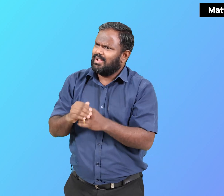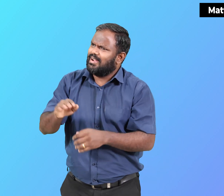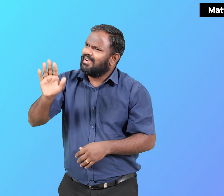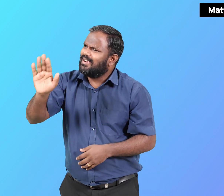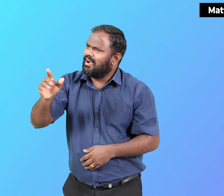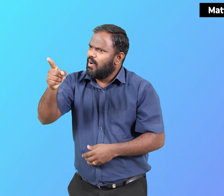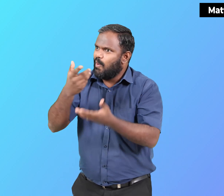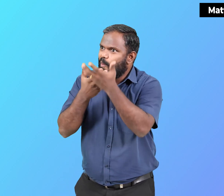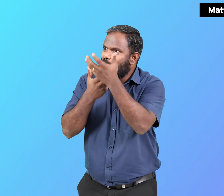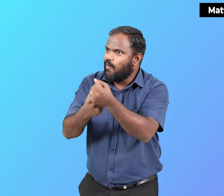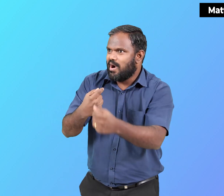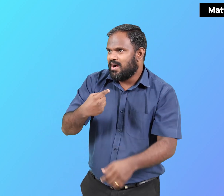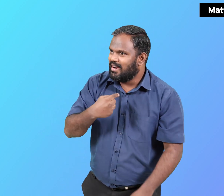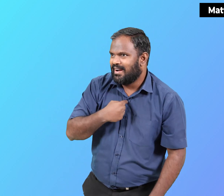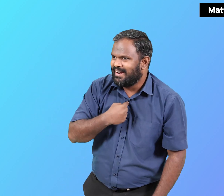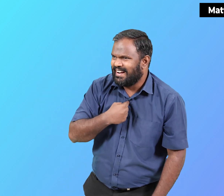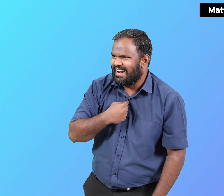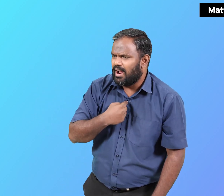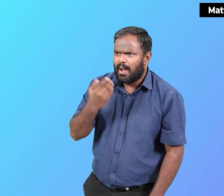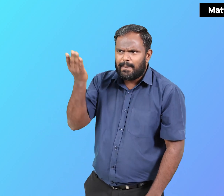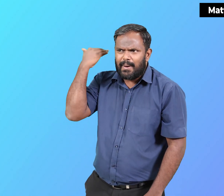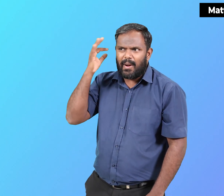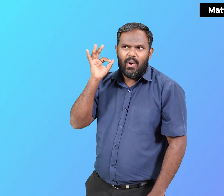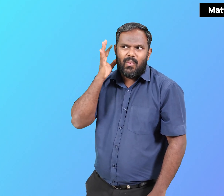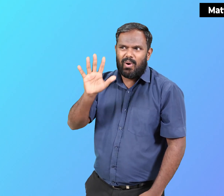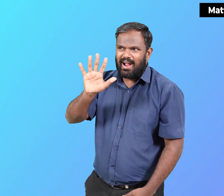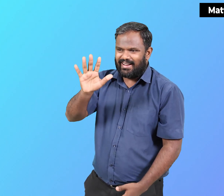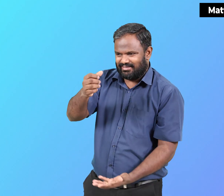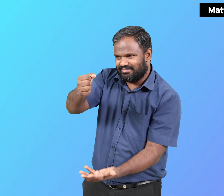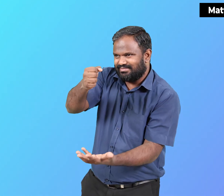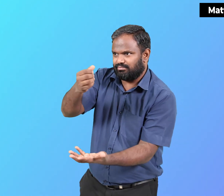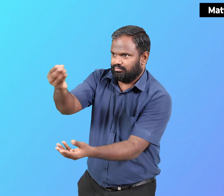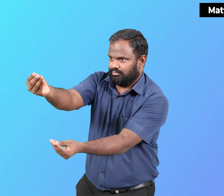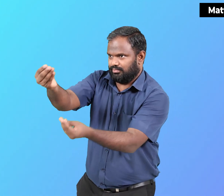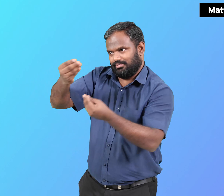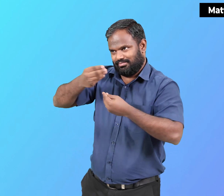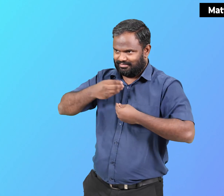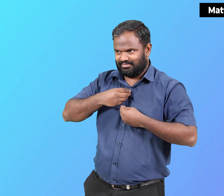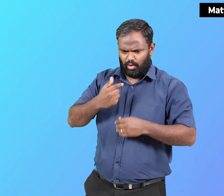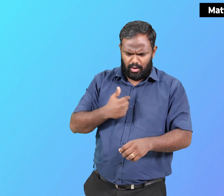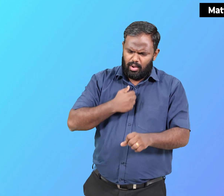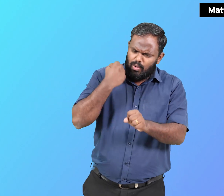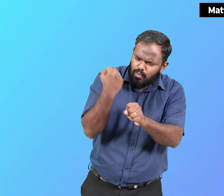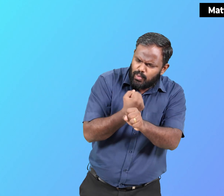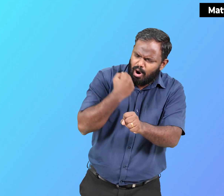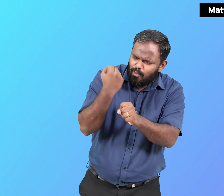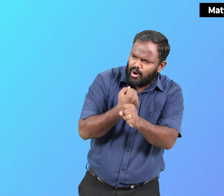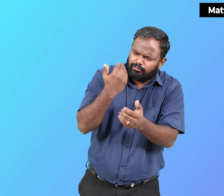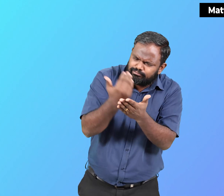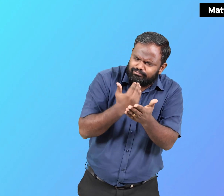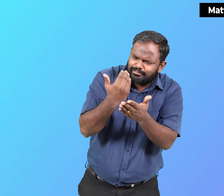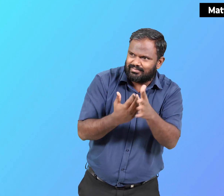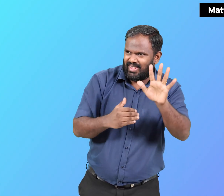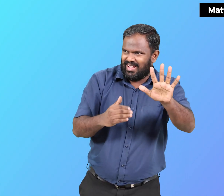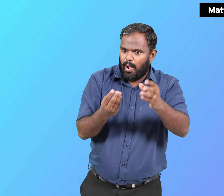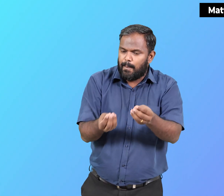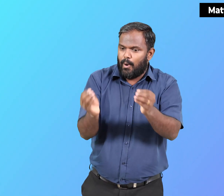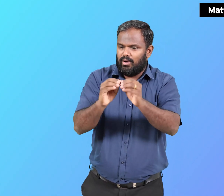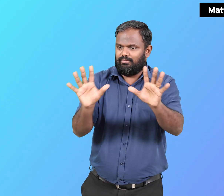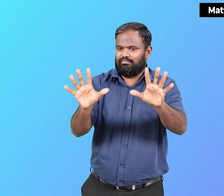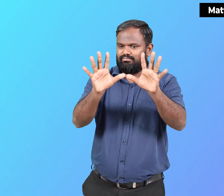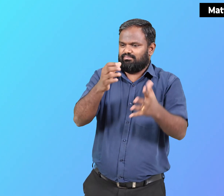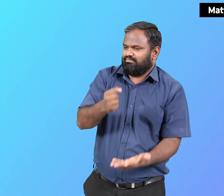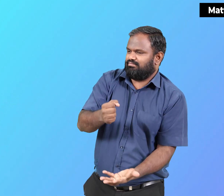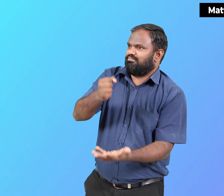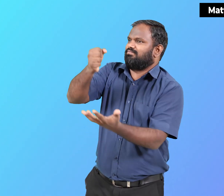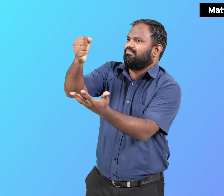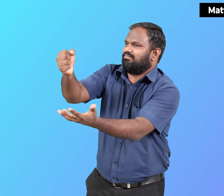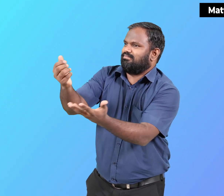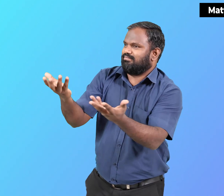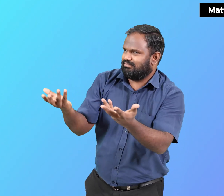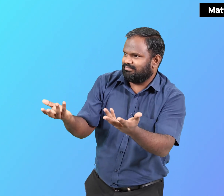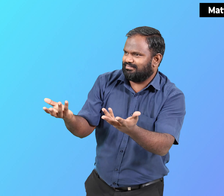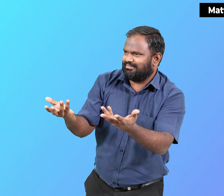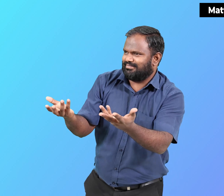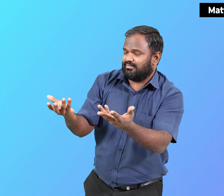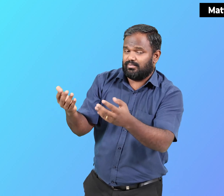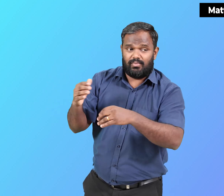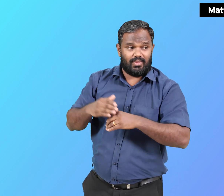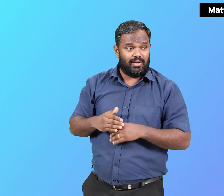The servant said, ‘Master, you trusted me to care for five bags of money. So I used them to earn five more.’